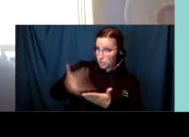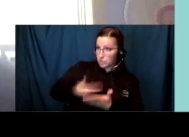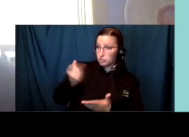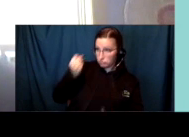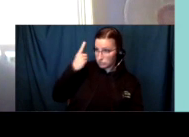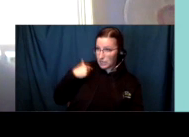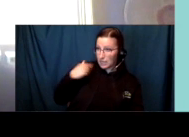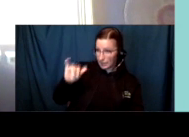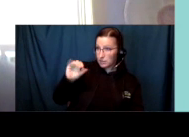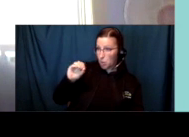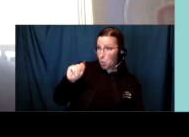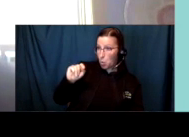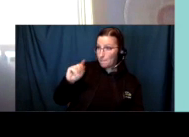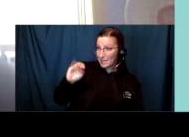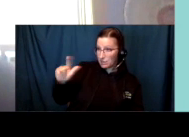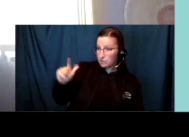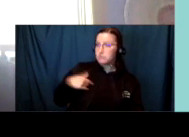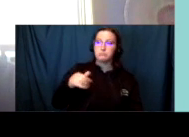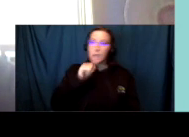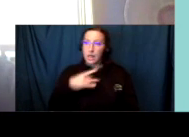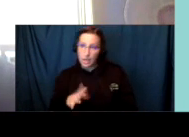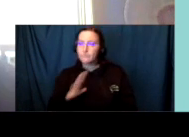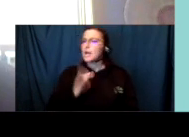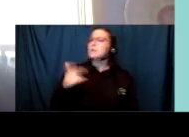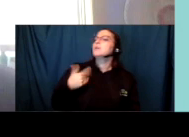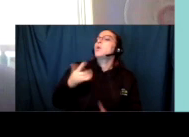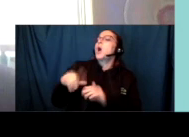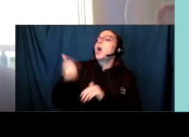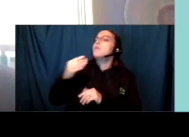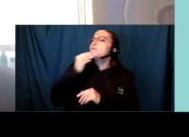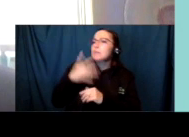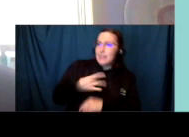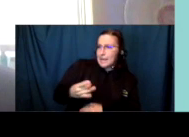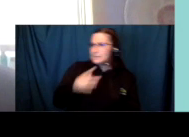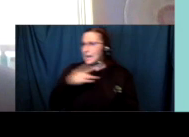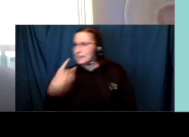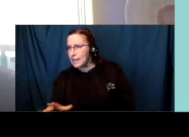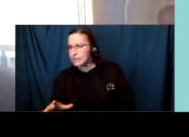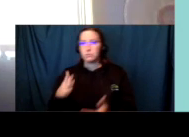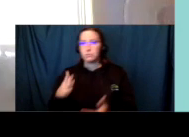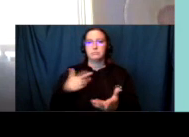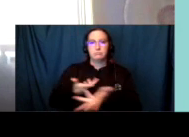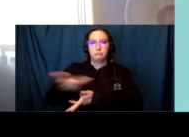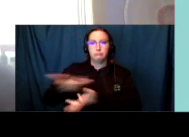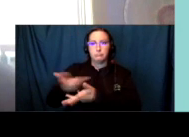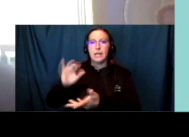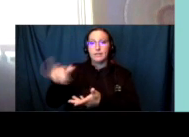think about other foods they do like and other foods they don't like and and by doing those kinds of things you're relating to the story